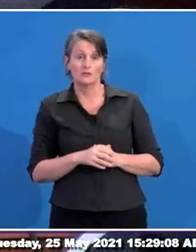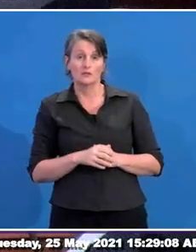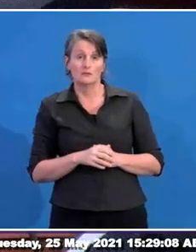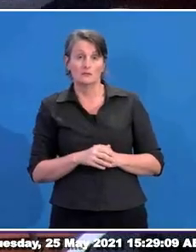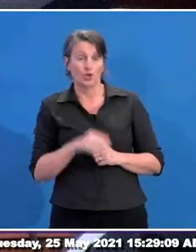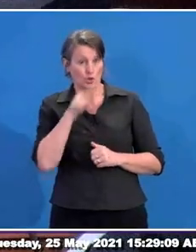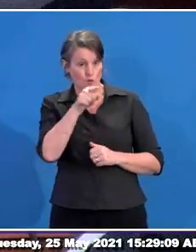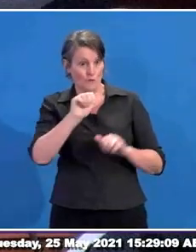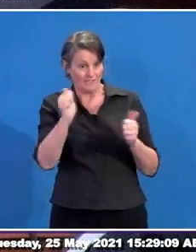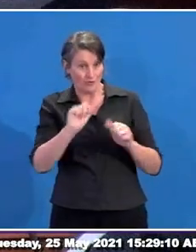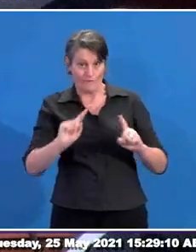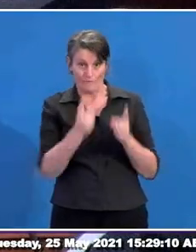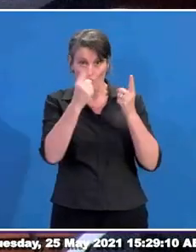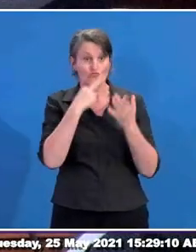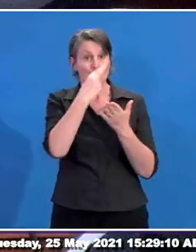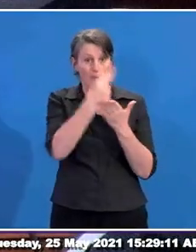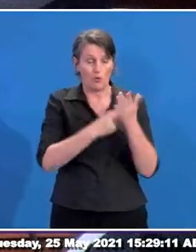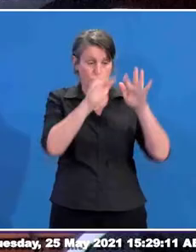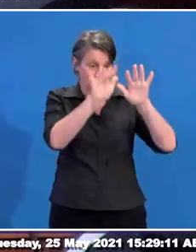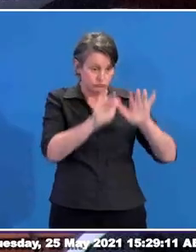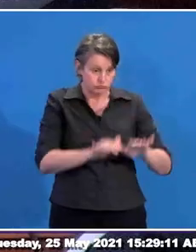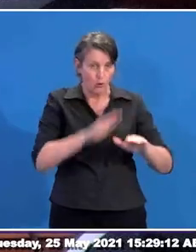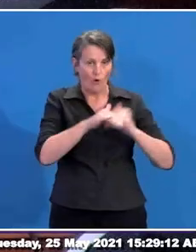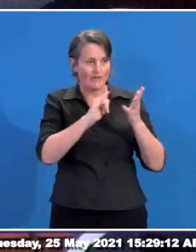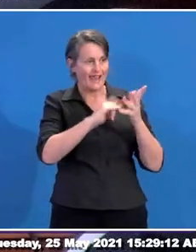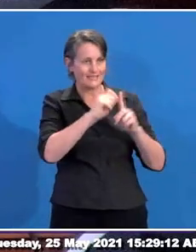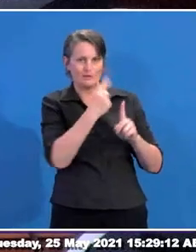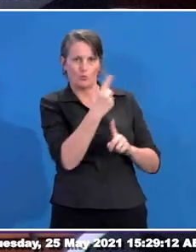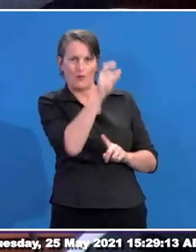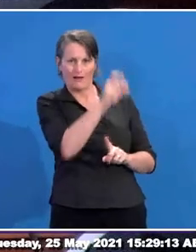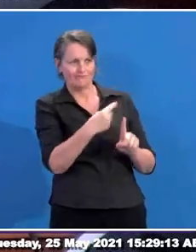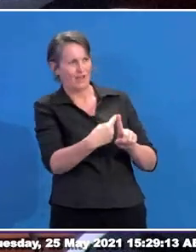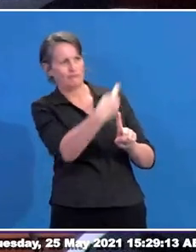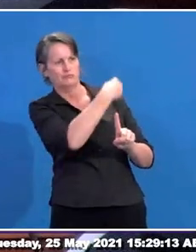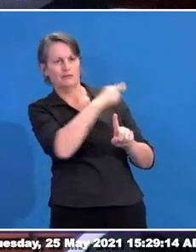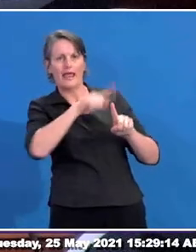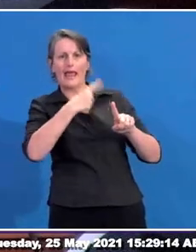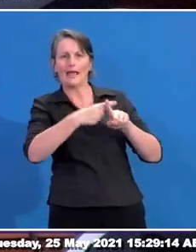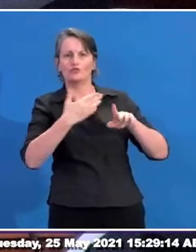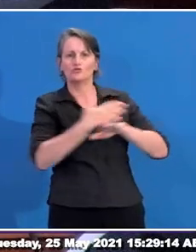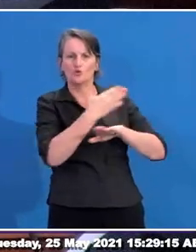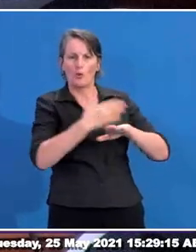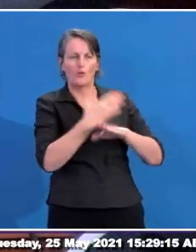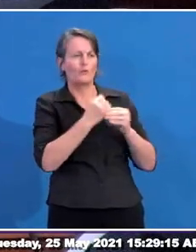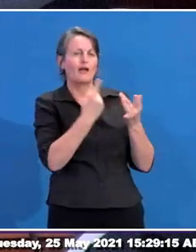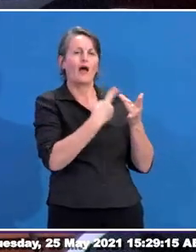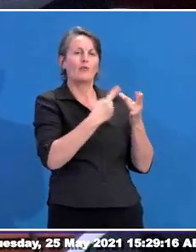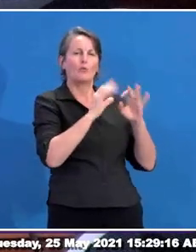report about SP1's employment history with a particular organisation, is is